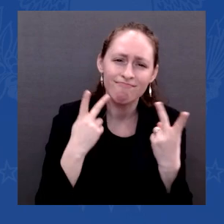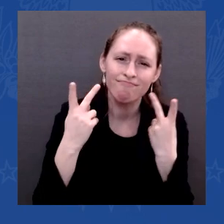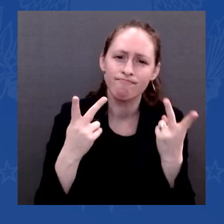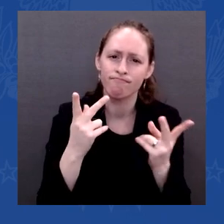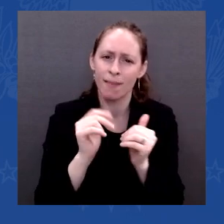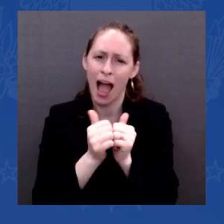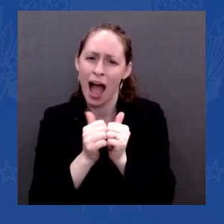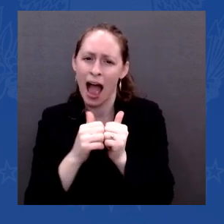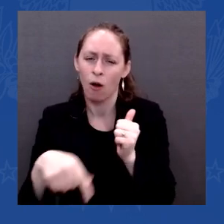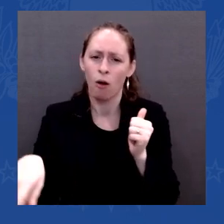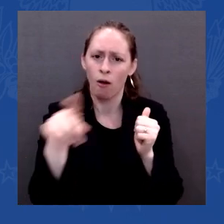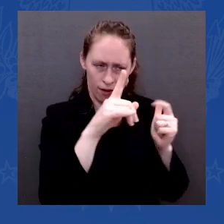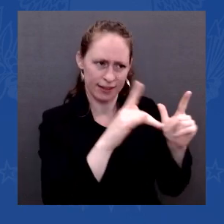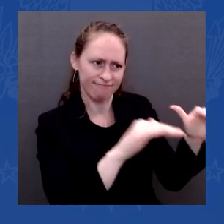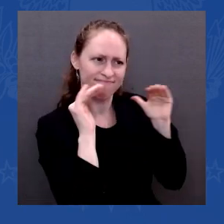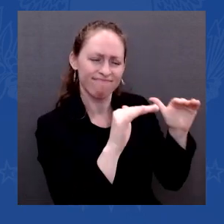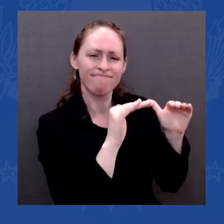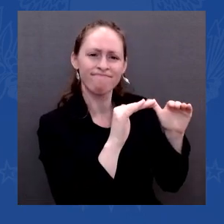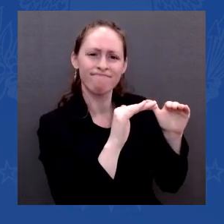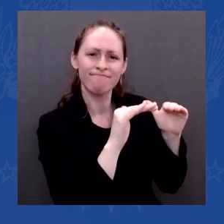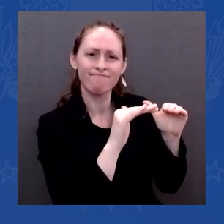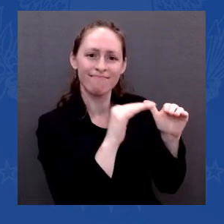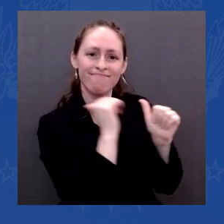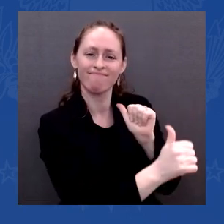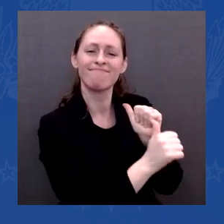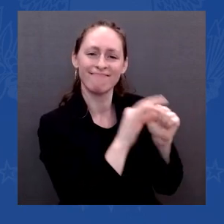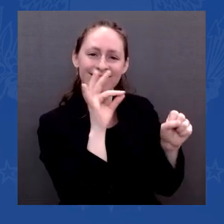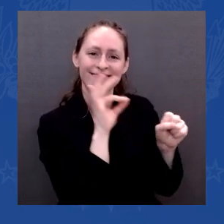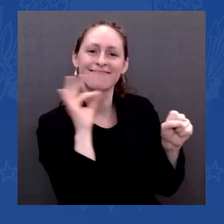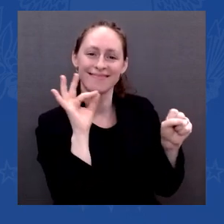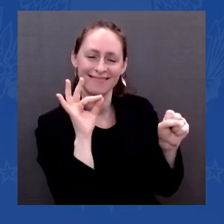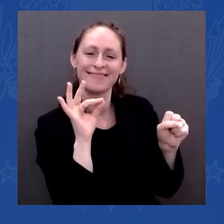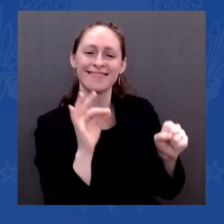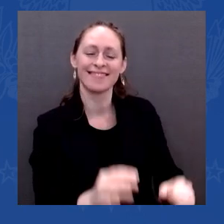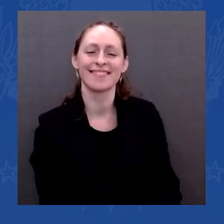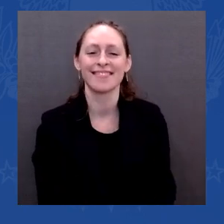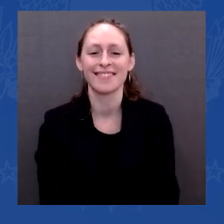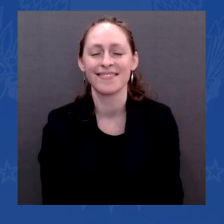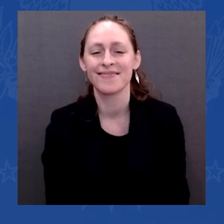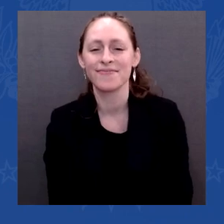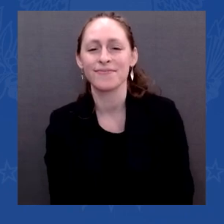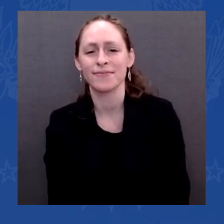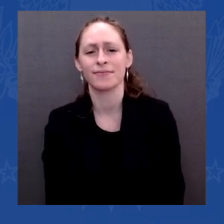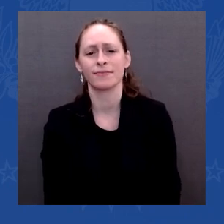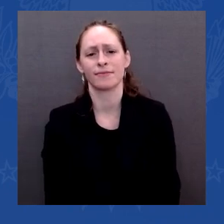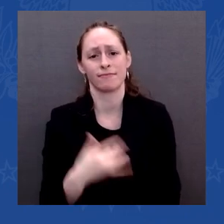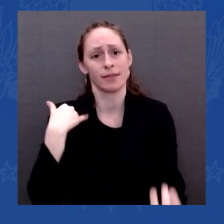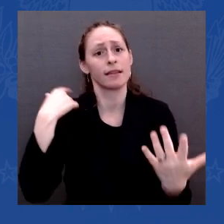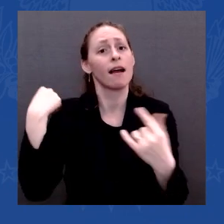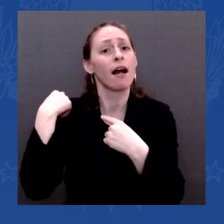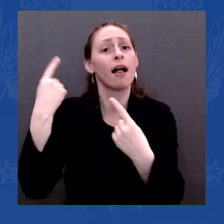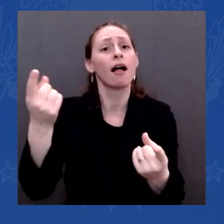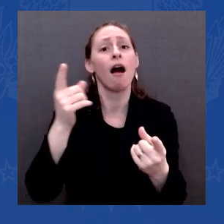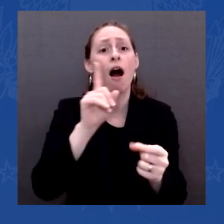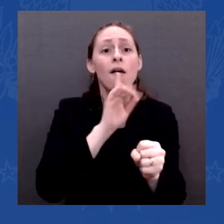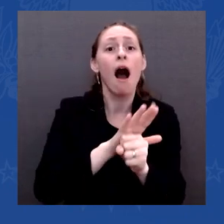And now, after years of dead-ends and broken promises, not only has “Infrastructure Week” finally arrived --